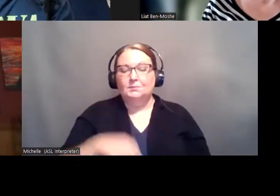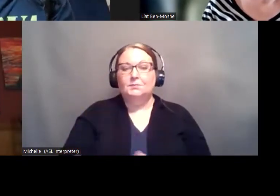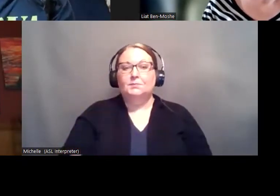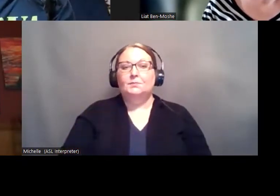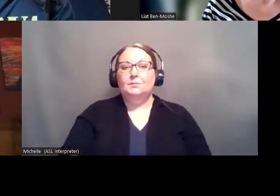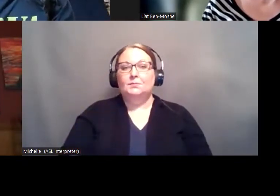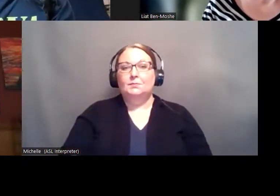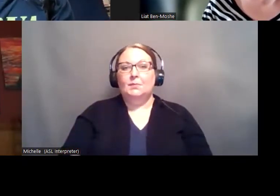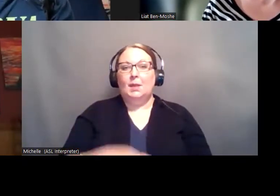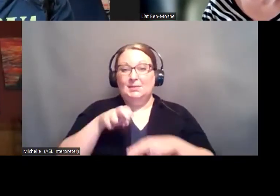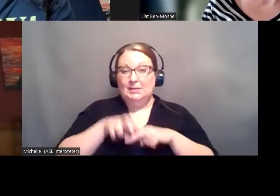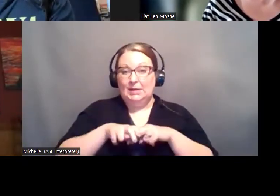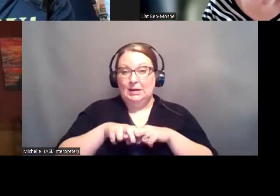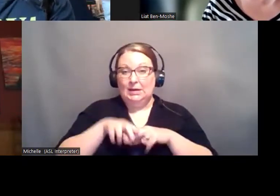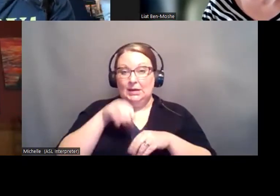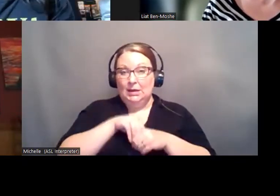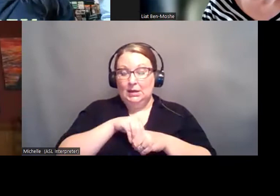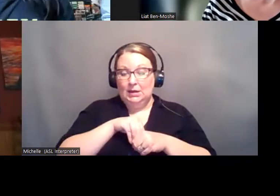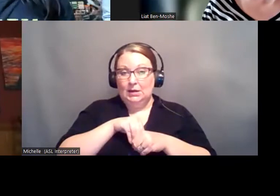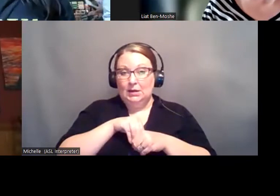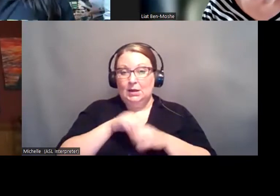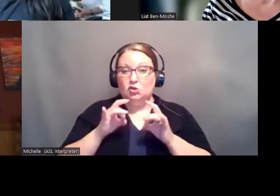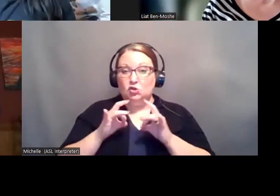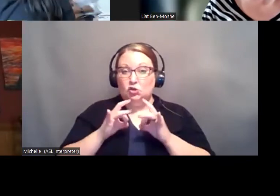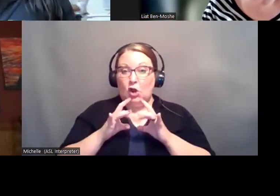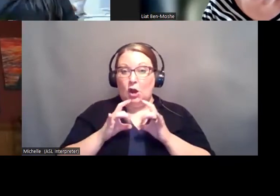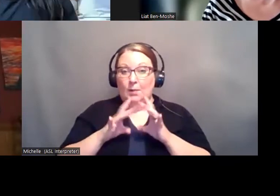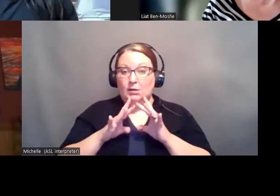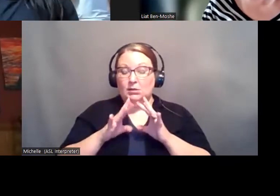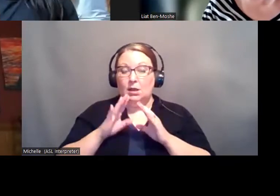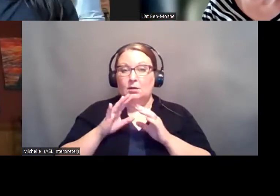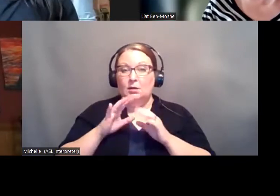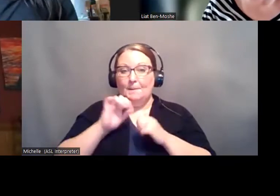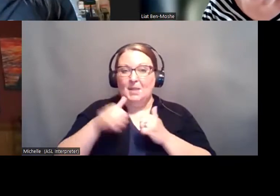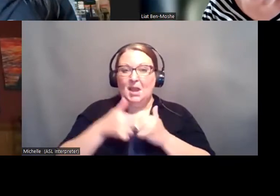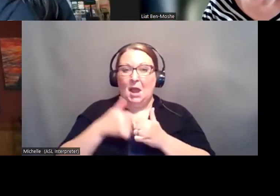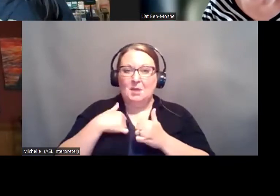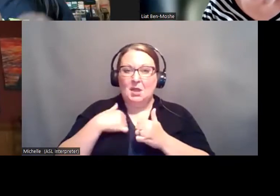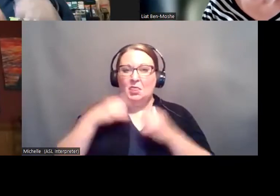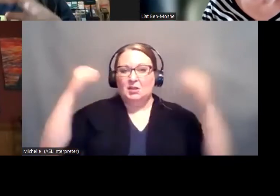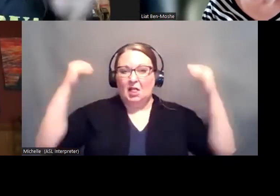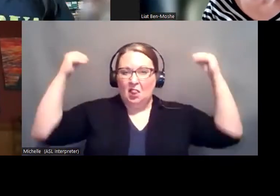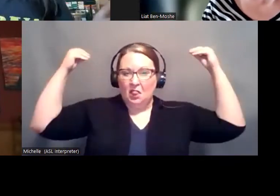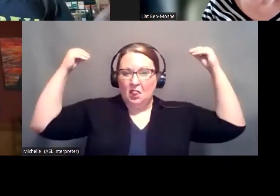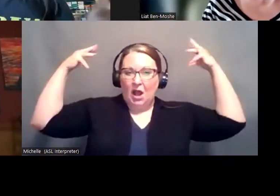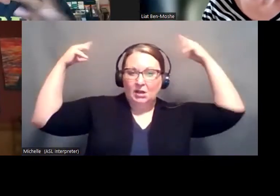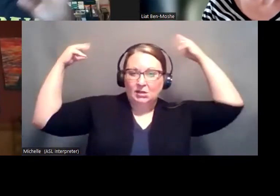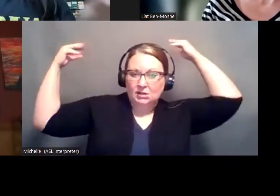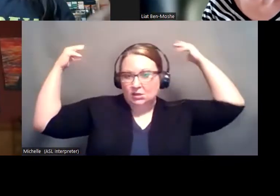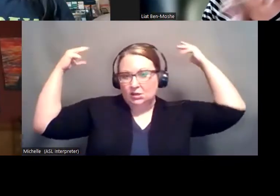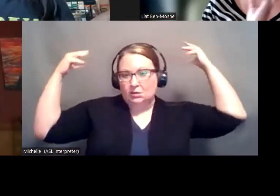And I'm kind of sitting in Starbucks, so behind me are just like the lights, cash register, the menu,